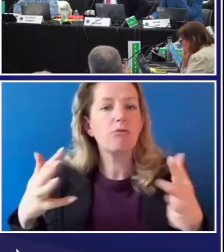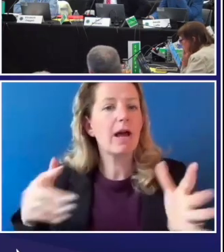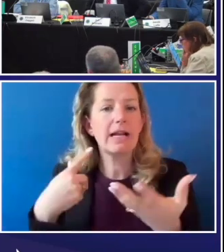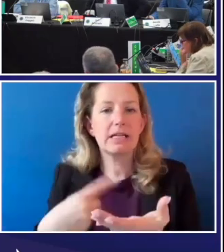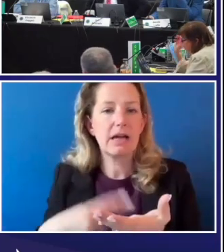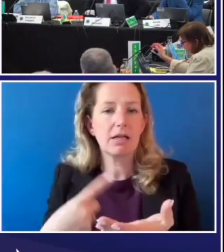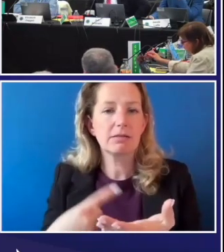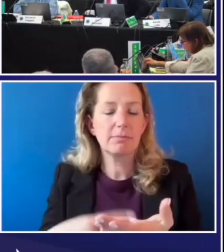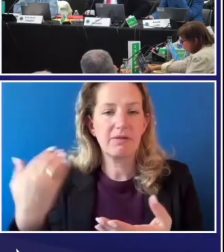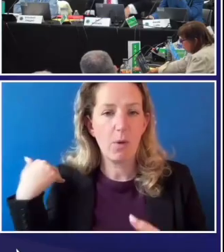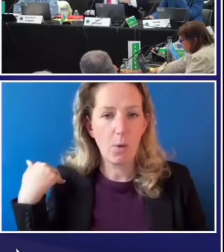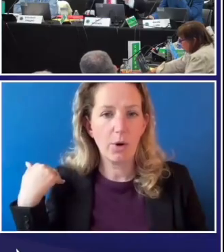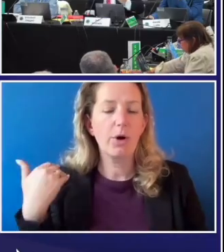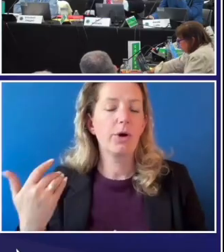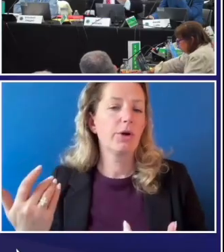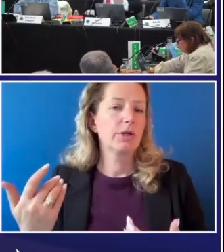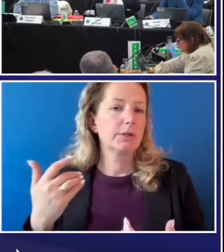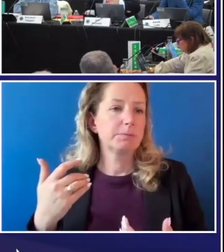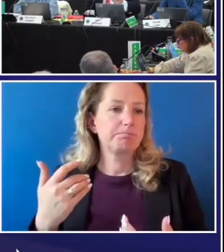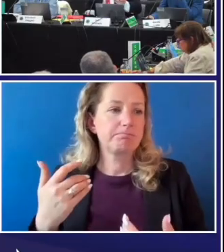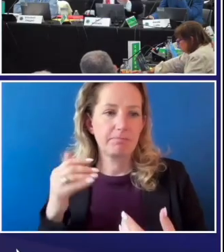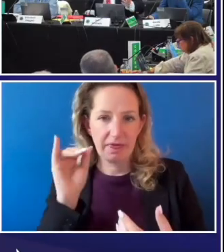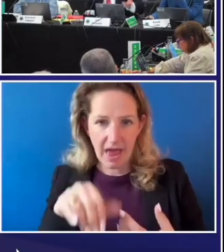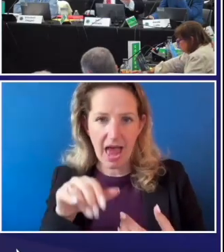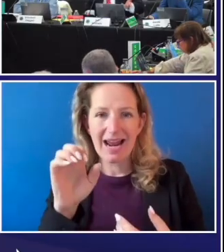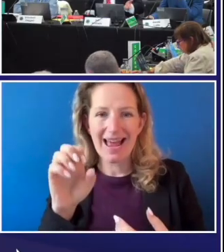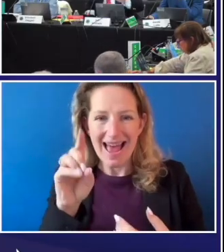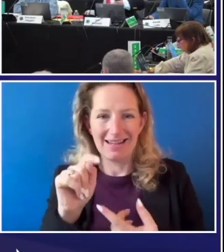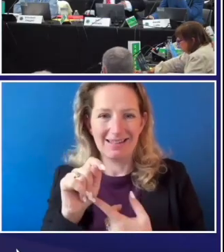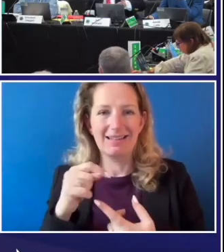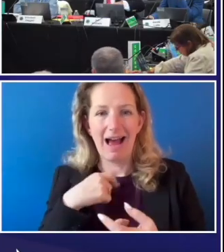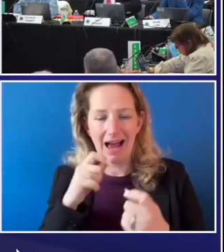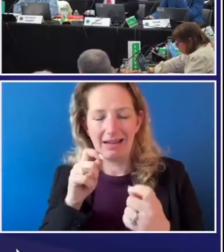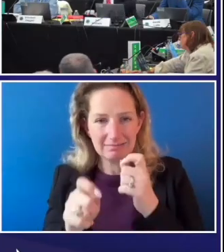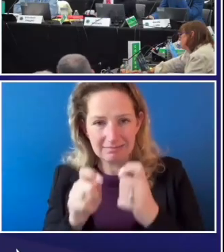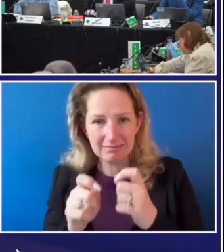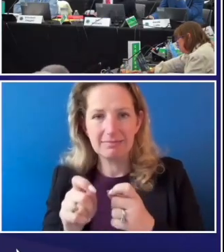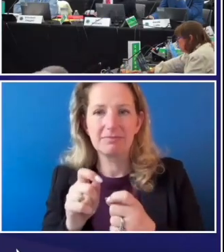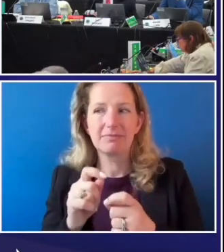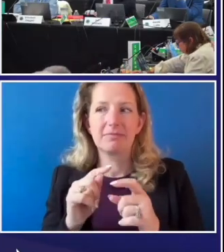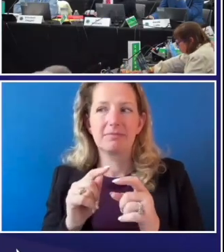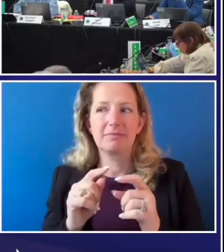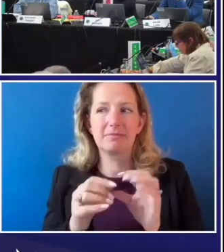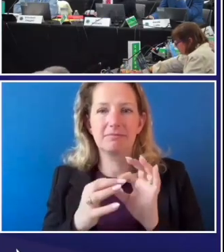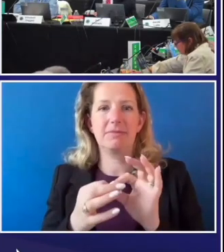was, you know, it was, it was an edit that I had made to text that we had done ourselves, so it doesn't need to be there. Got it.